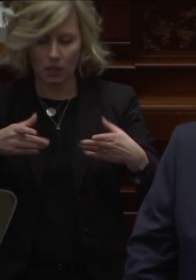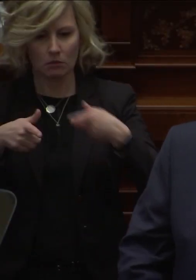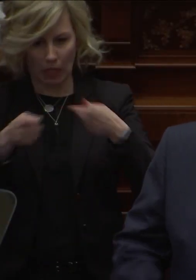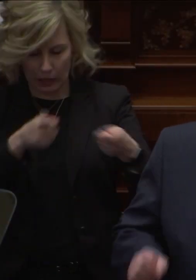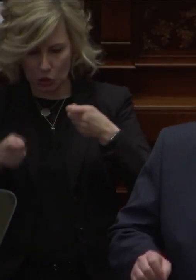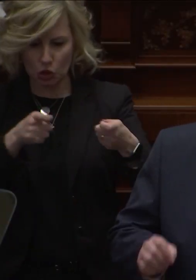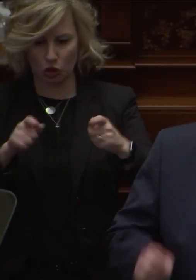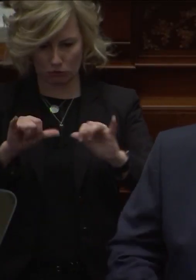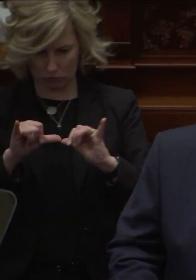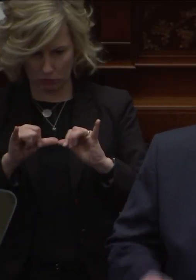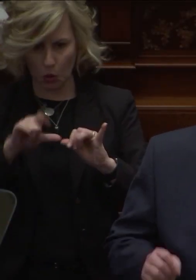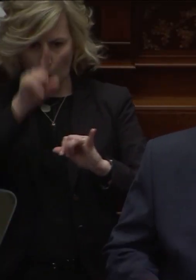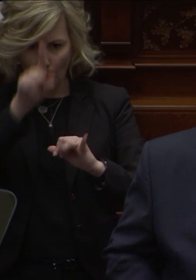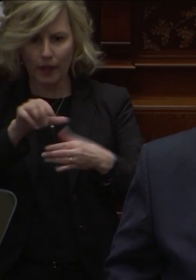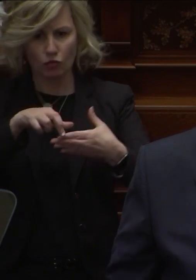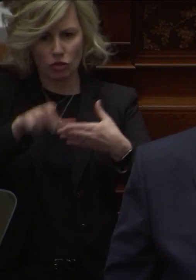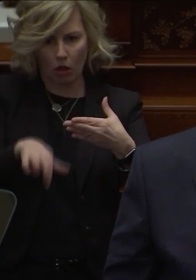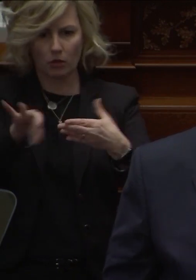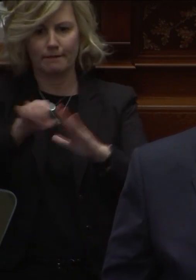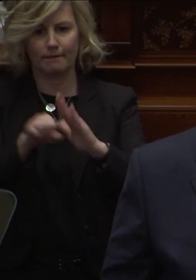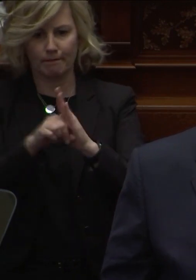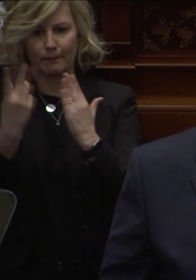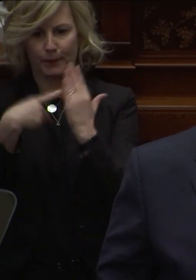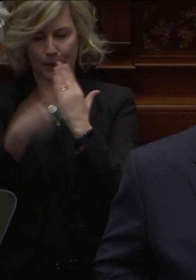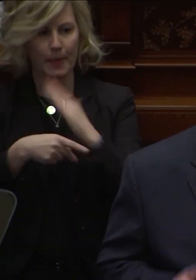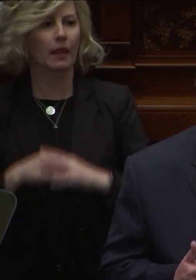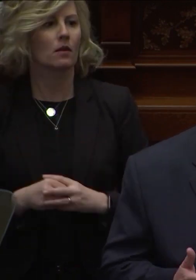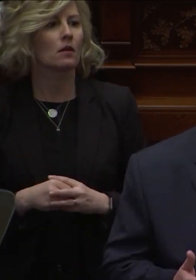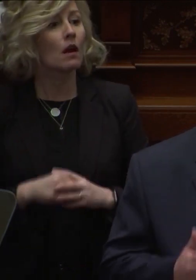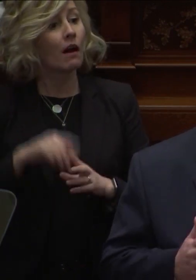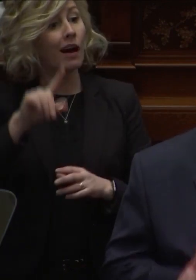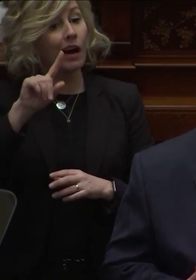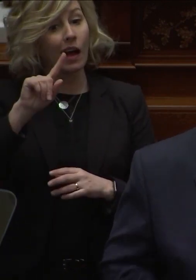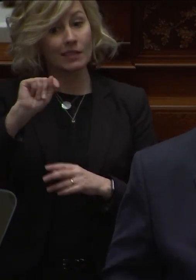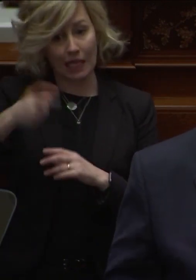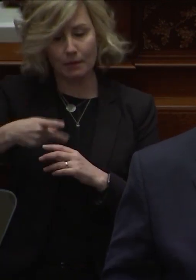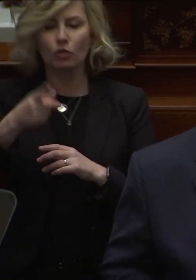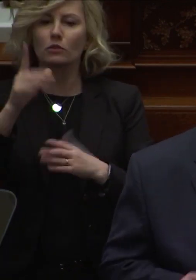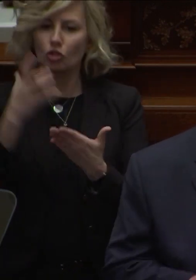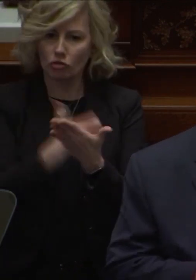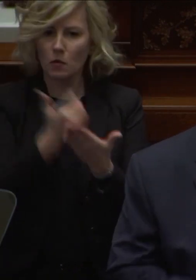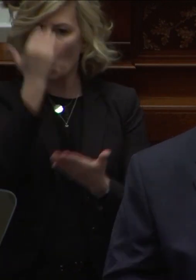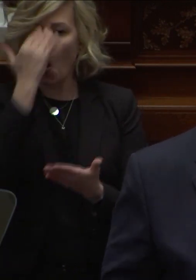LET'S MAKE SURE WE ARE FOCUSED ON TRULY MANAGING AND MEASURING THE REAL RESULTS OF STATE PROGRAMS.